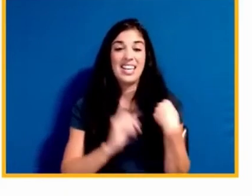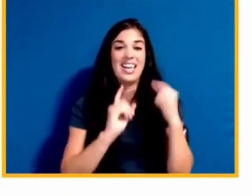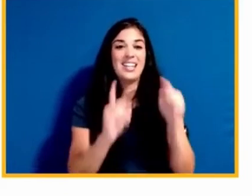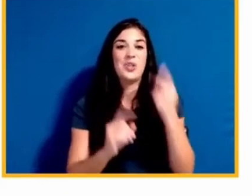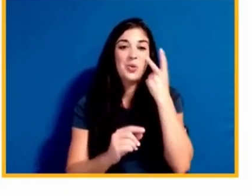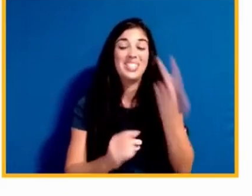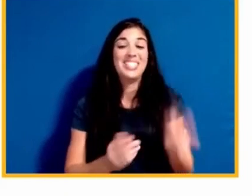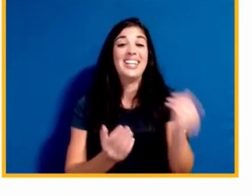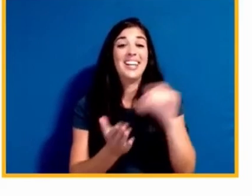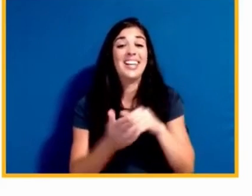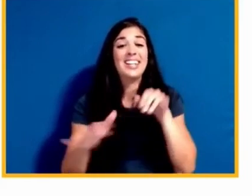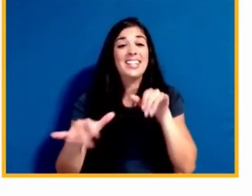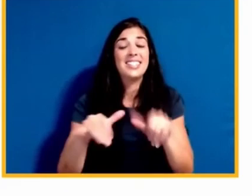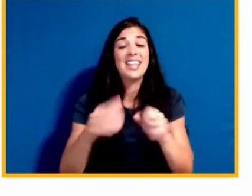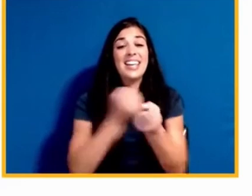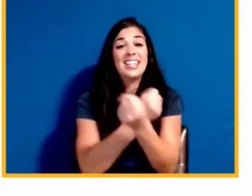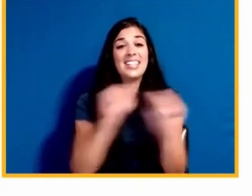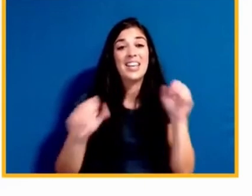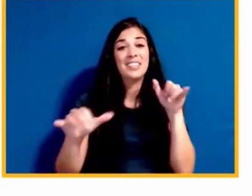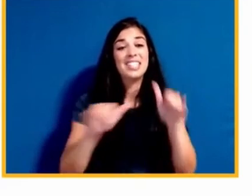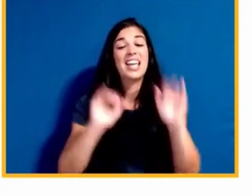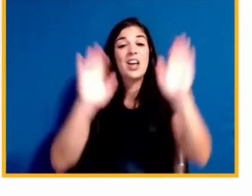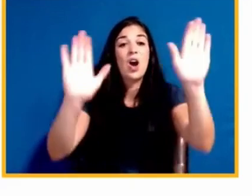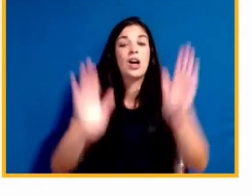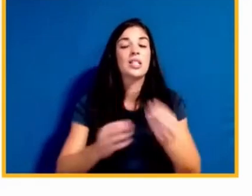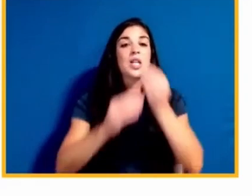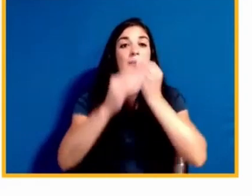stay safe, stay awesome, and eat lots of